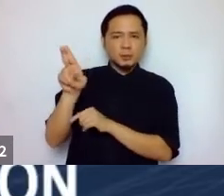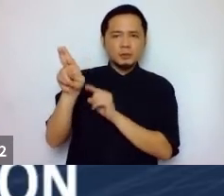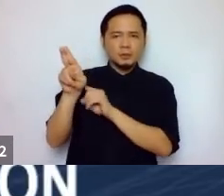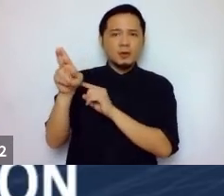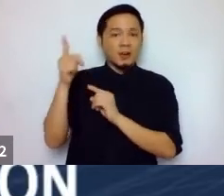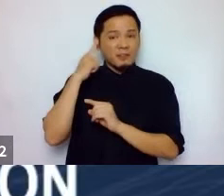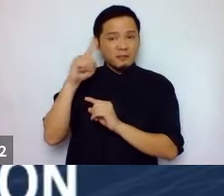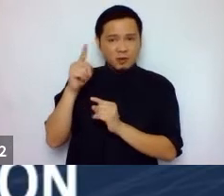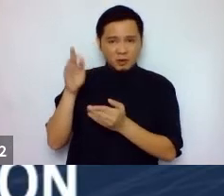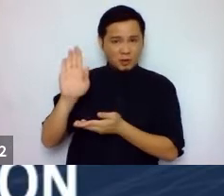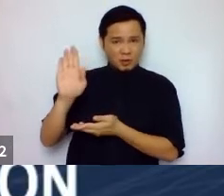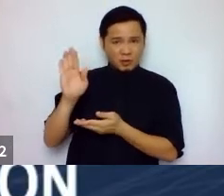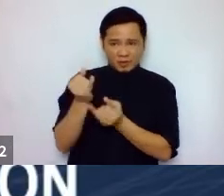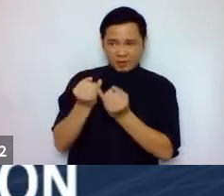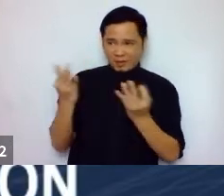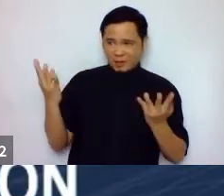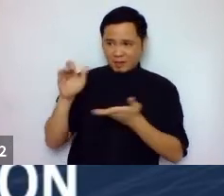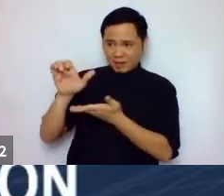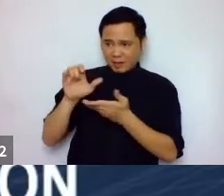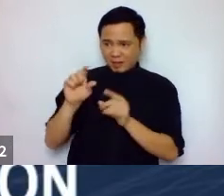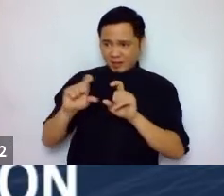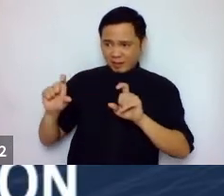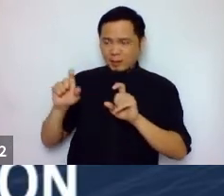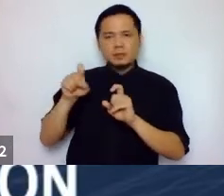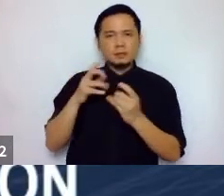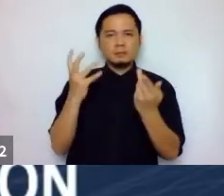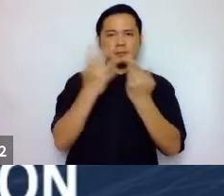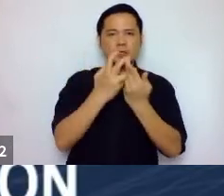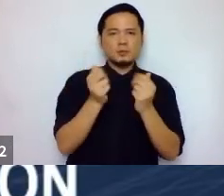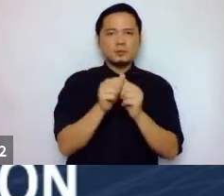We have Local Government Units who don’t have so many vaccine supplies.